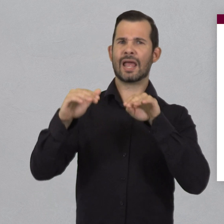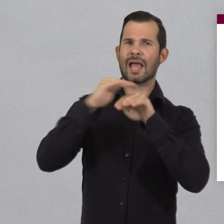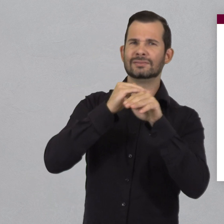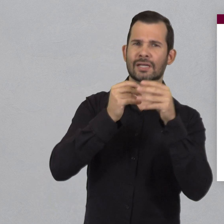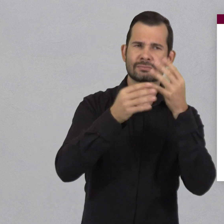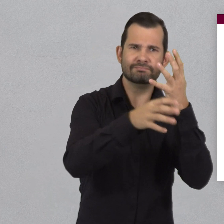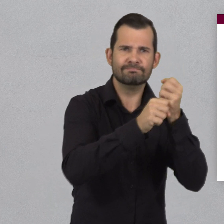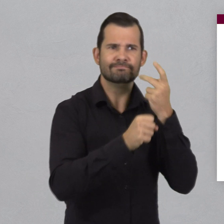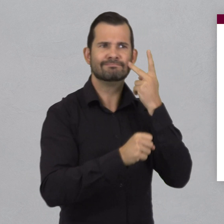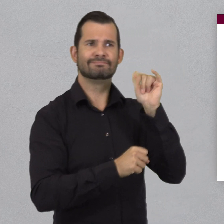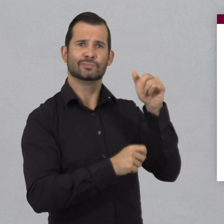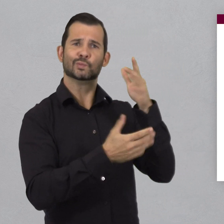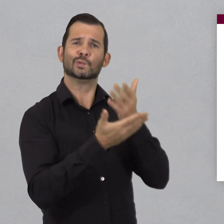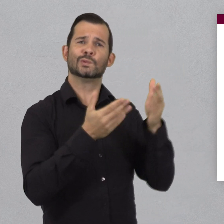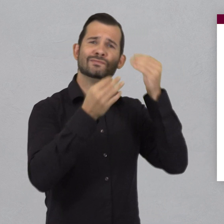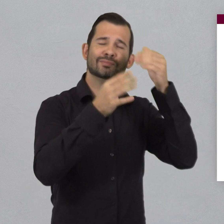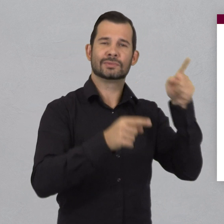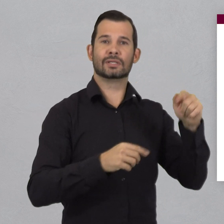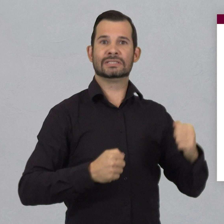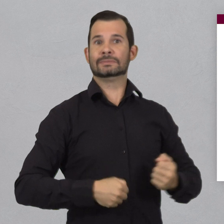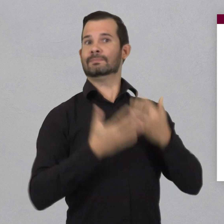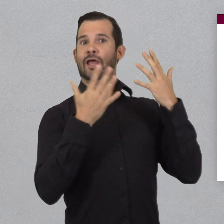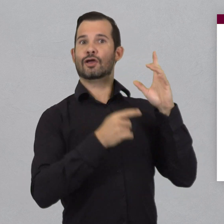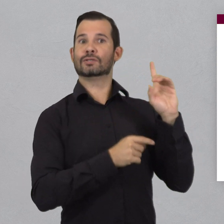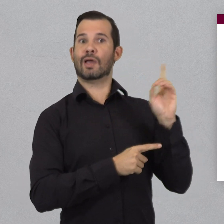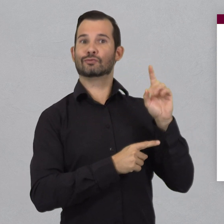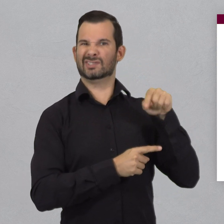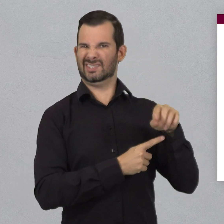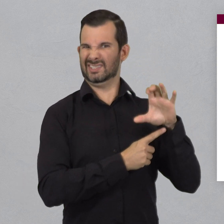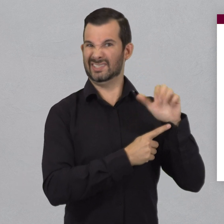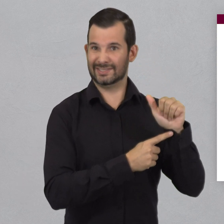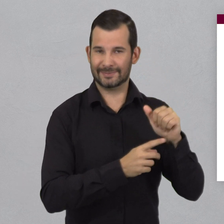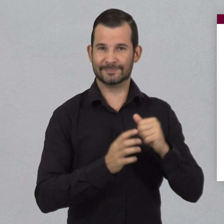You can access these resources at inspiredemocracy.ca.